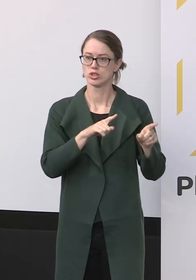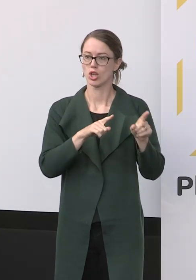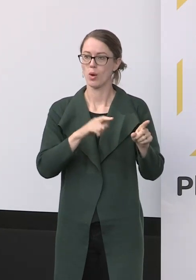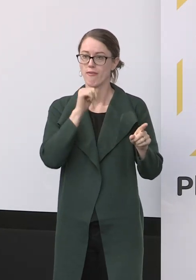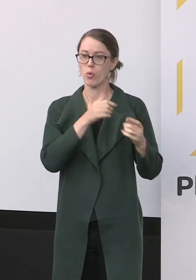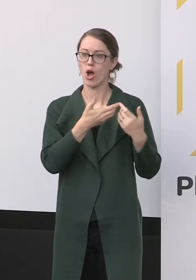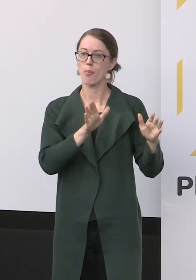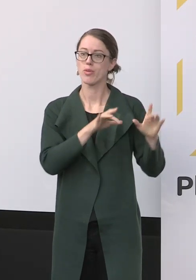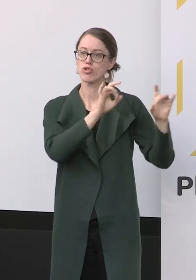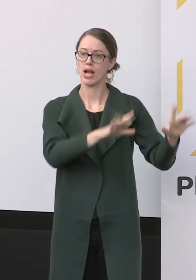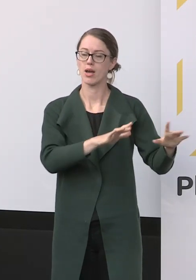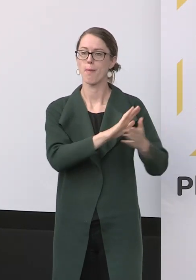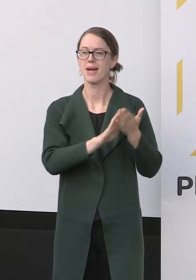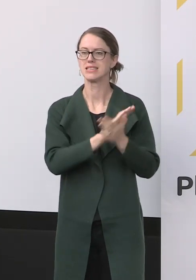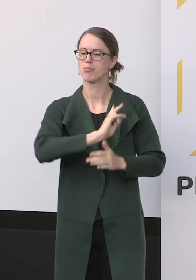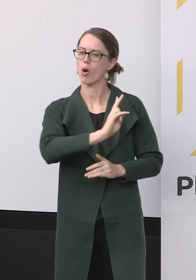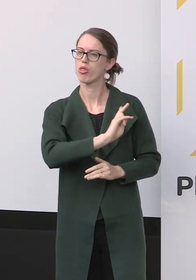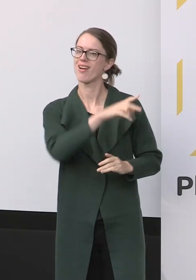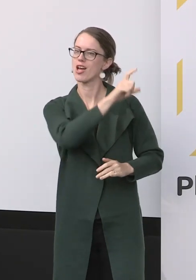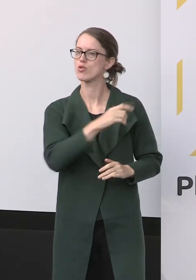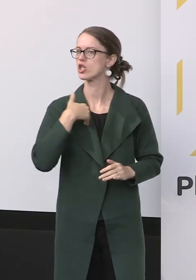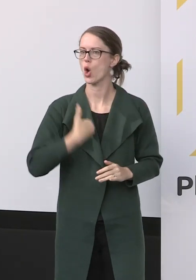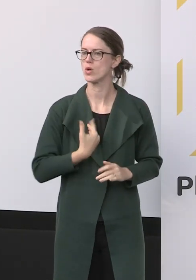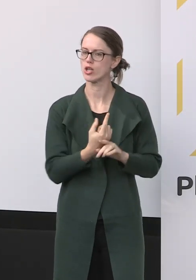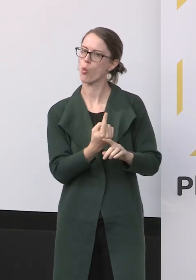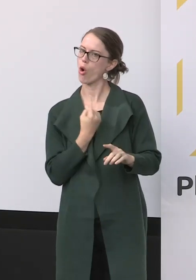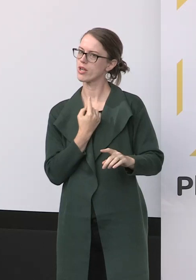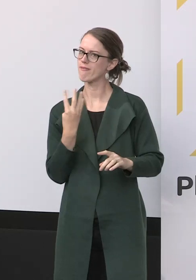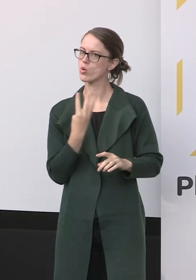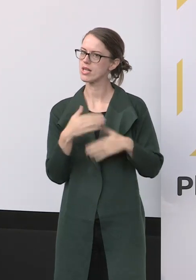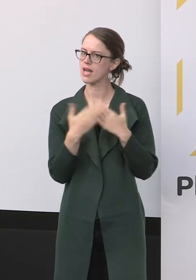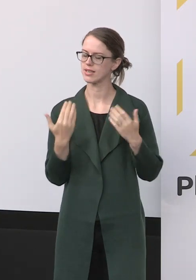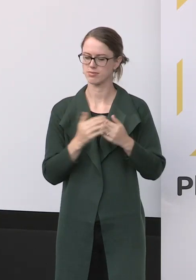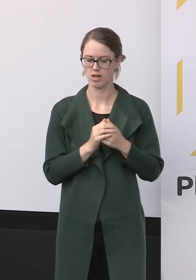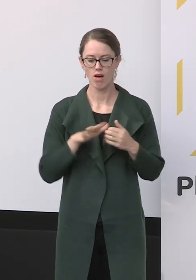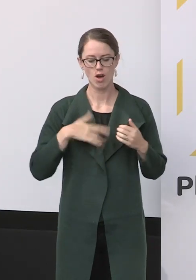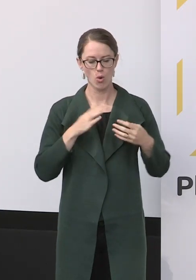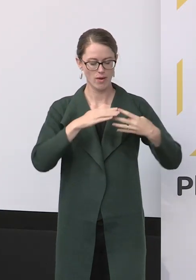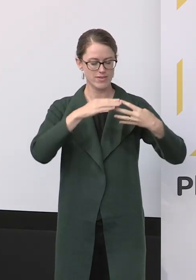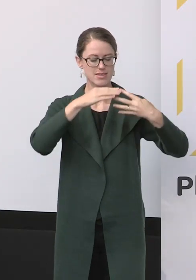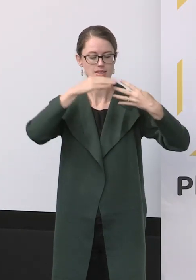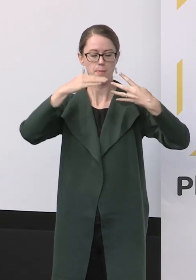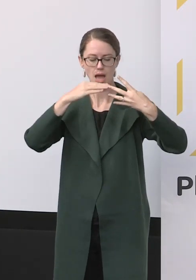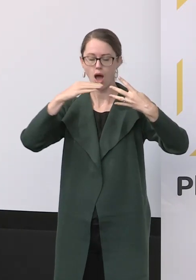travel with Australia, which would be under a reciprocal no-quarantine-required basis.